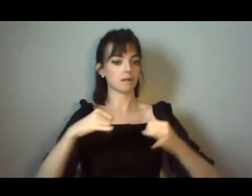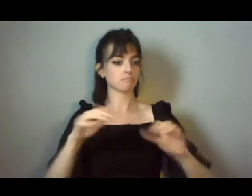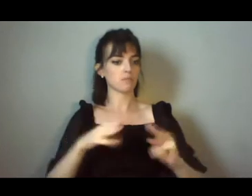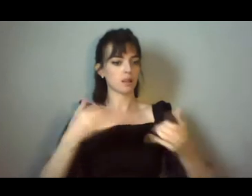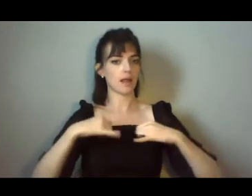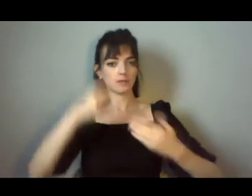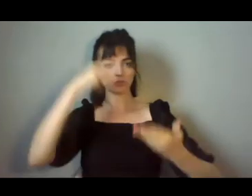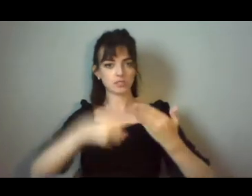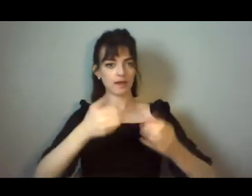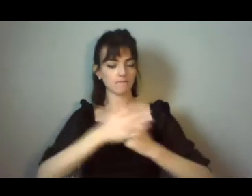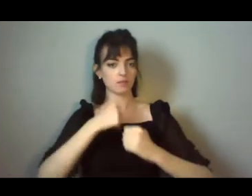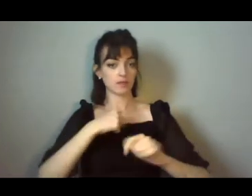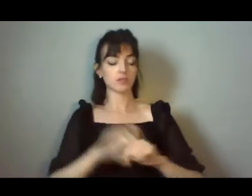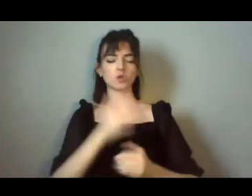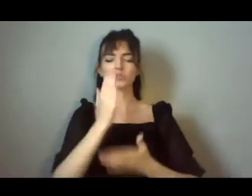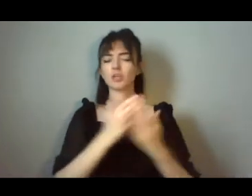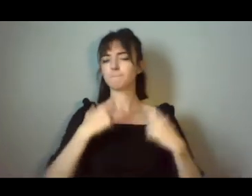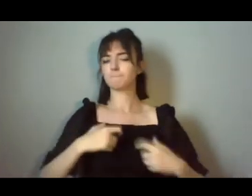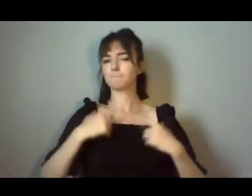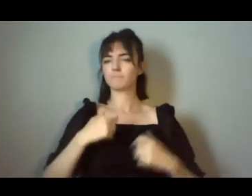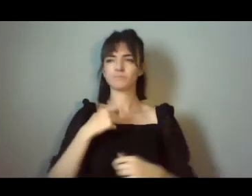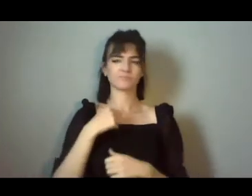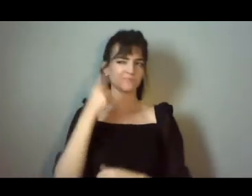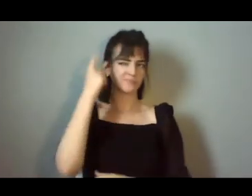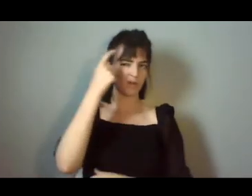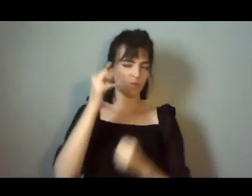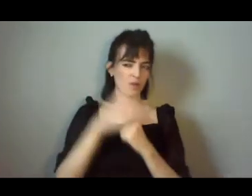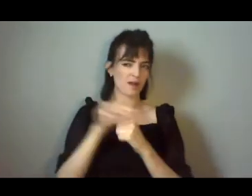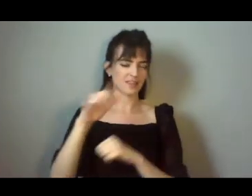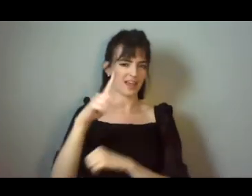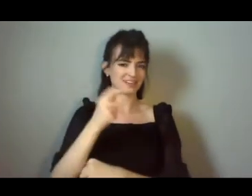assisted decision making capacity act, seeing it as threatening the solicitor client relationship,